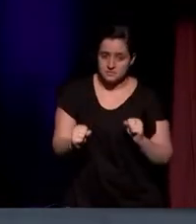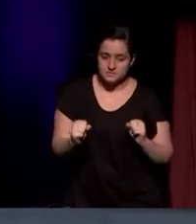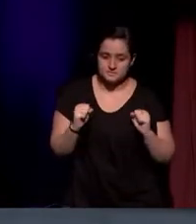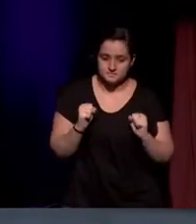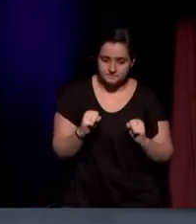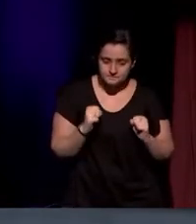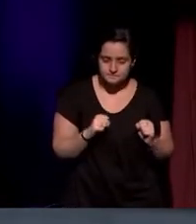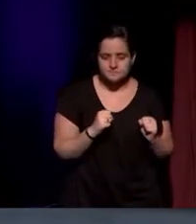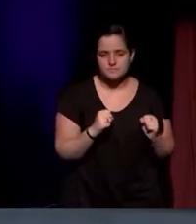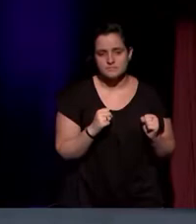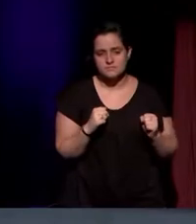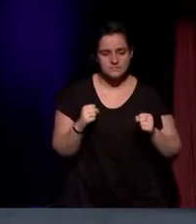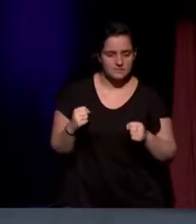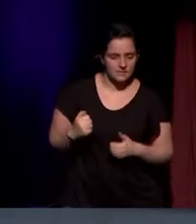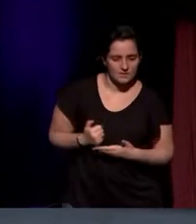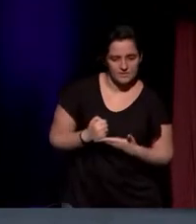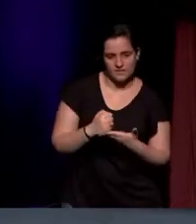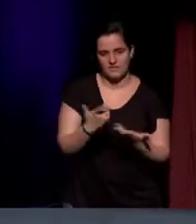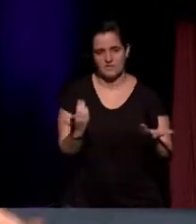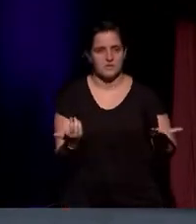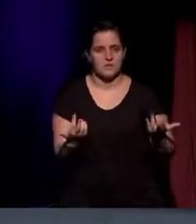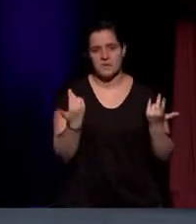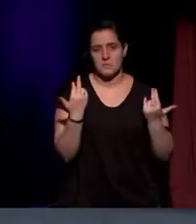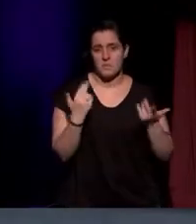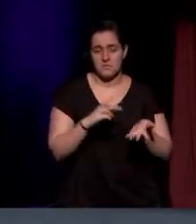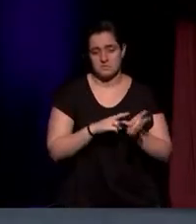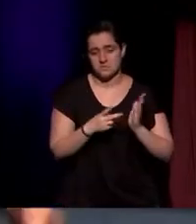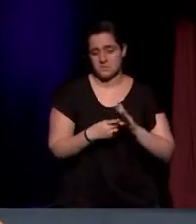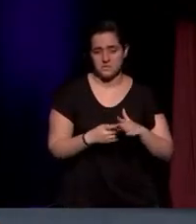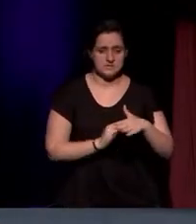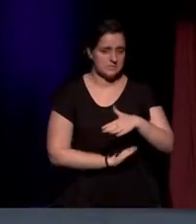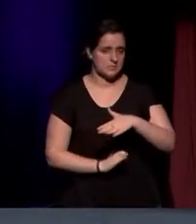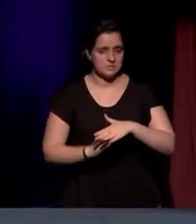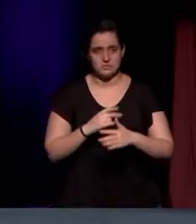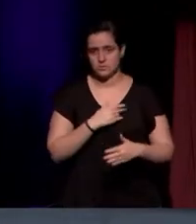a public institution, I cannot go to teach classes like that.